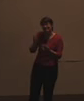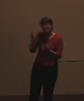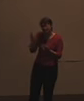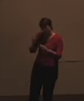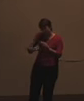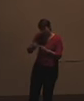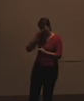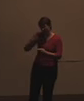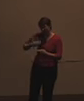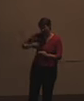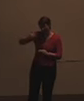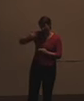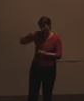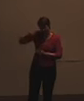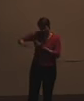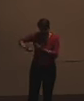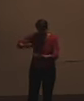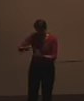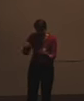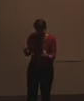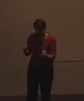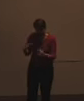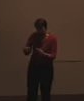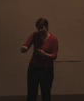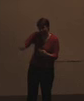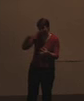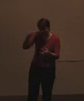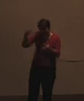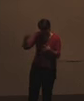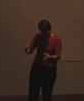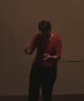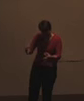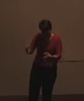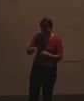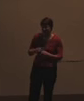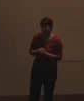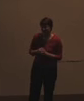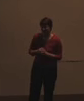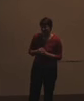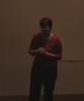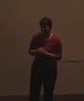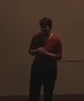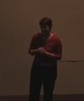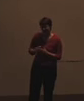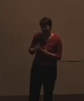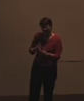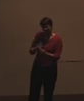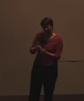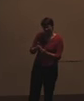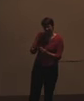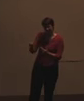I don't know the reason, but they decided. And then they did a limited proposal competition.